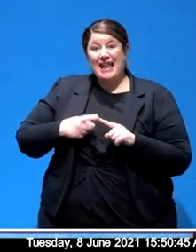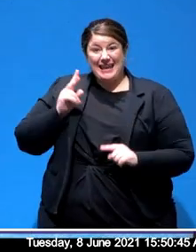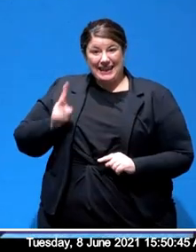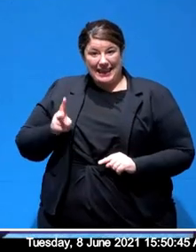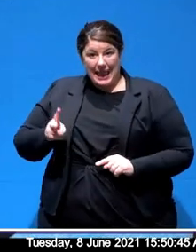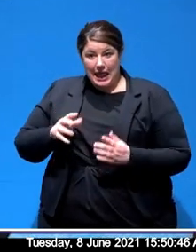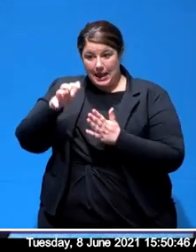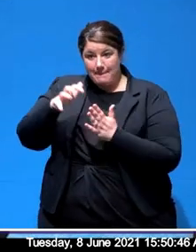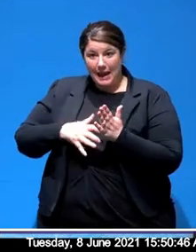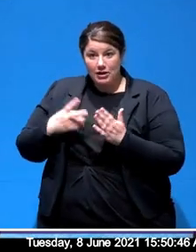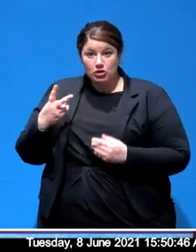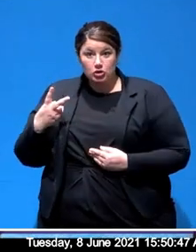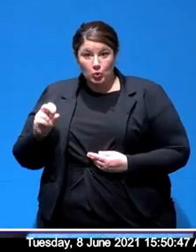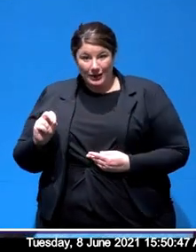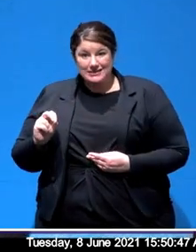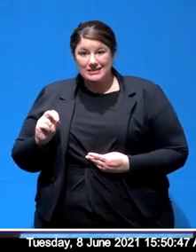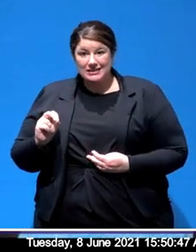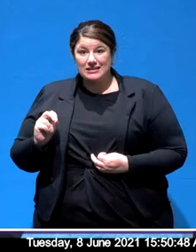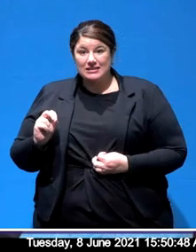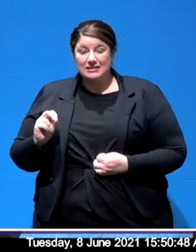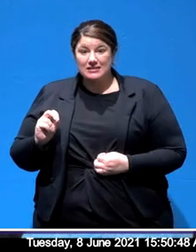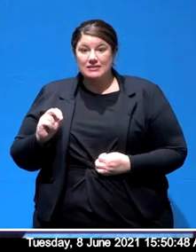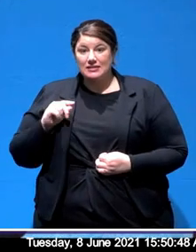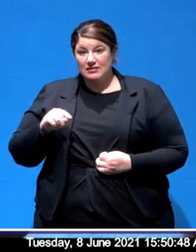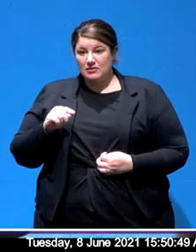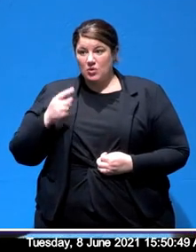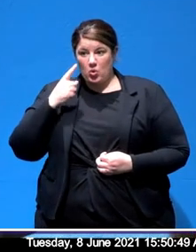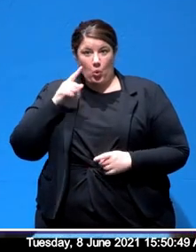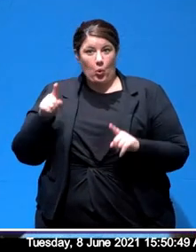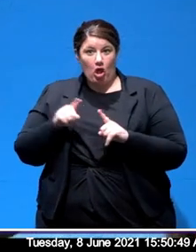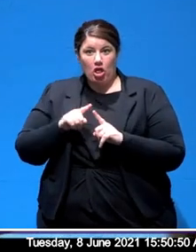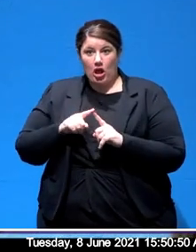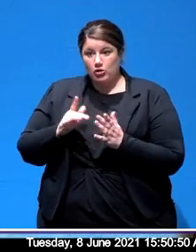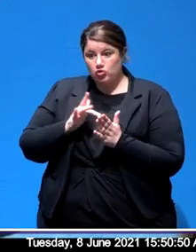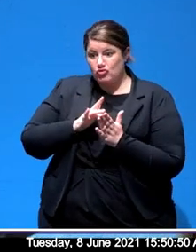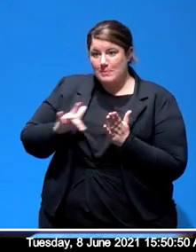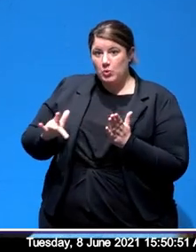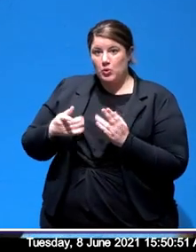It appears, on its face, to be a direction to remove allegations prior to investigation.